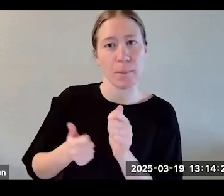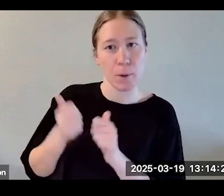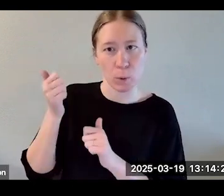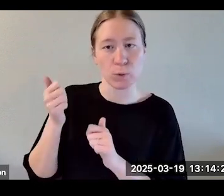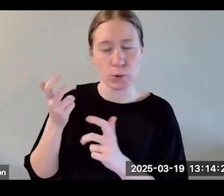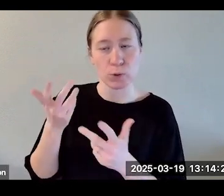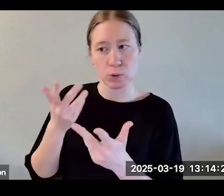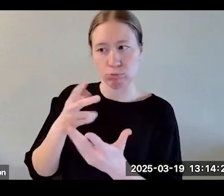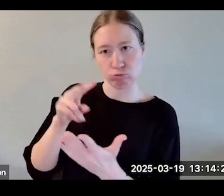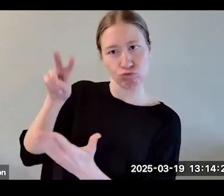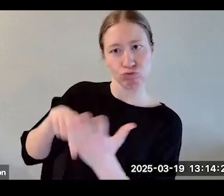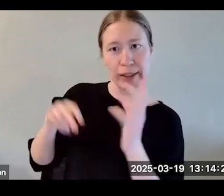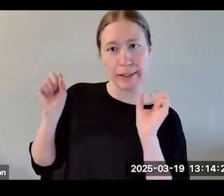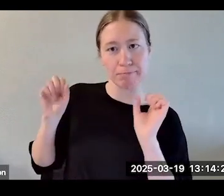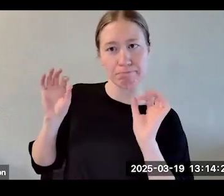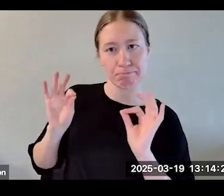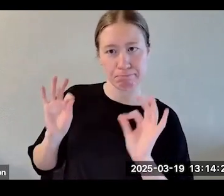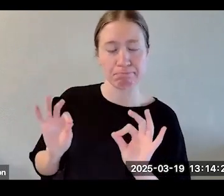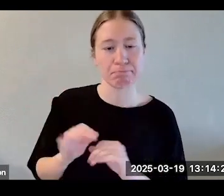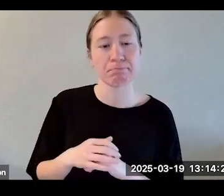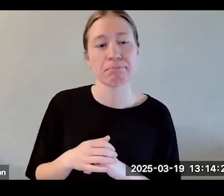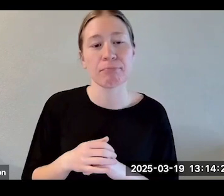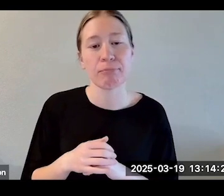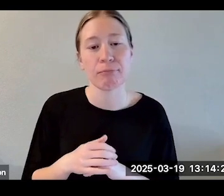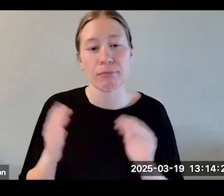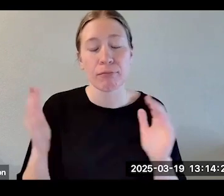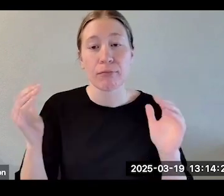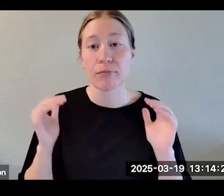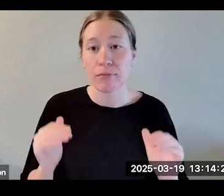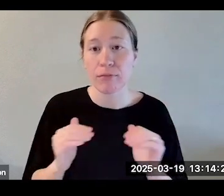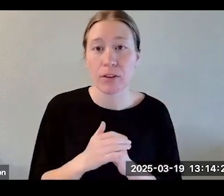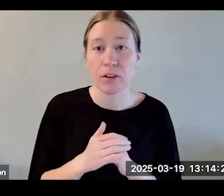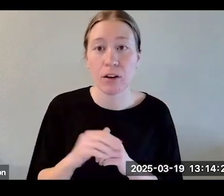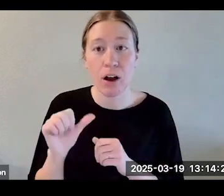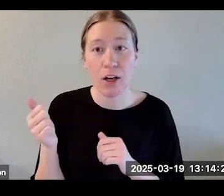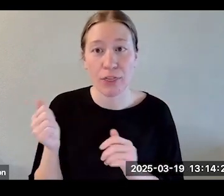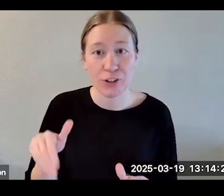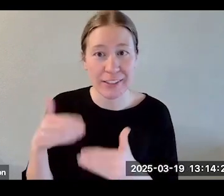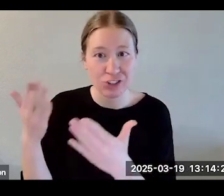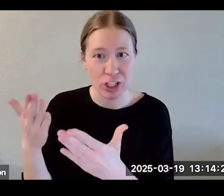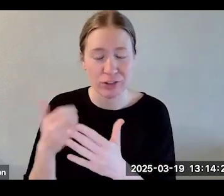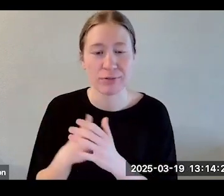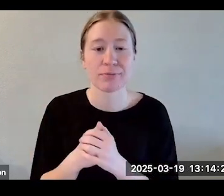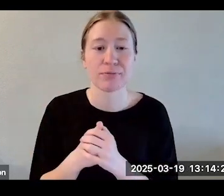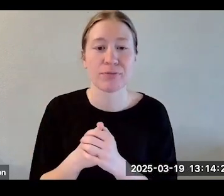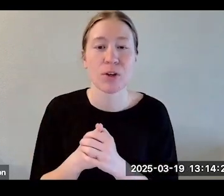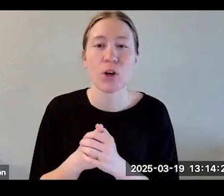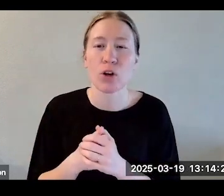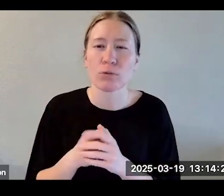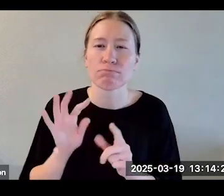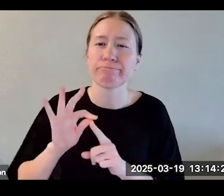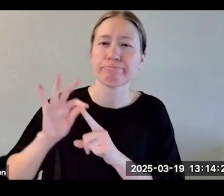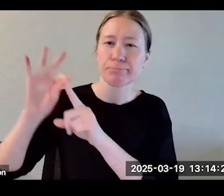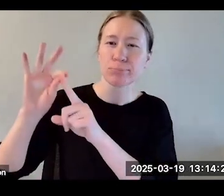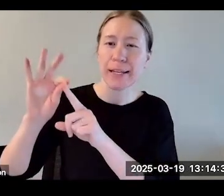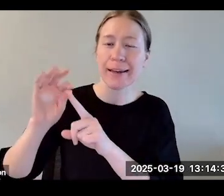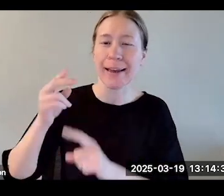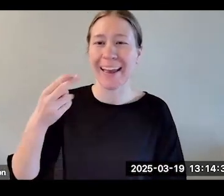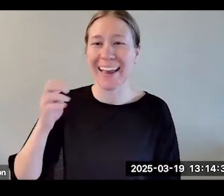Another thing that we like to have folks do is consider having distinct heading styles. So we talked about headings a little bit.